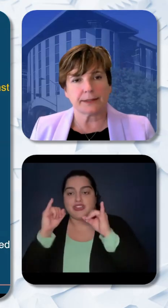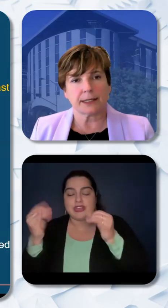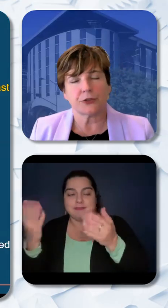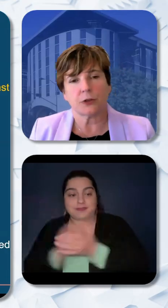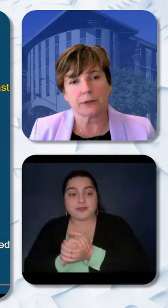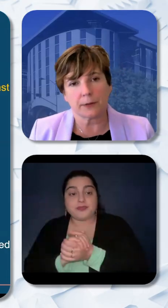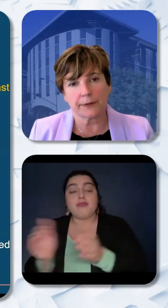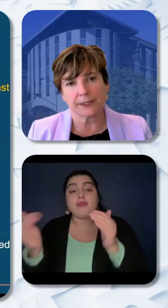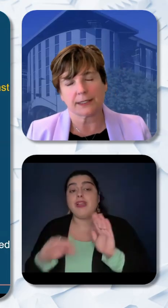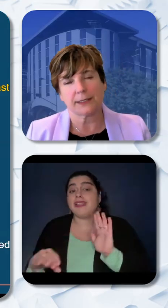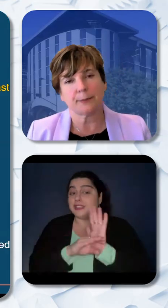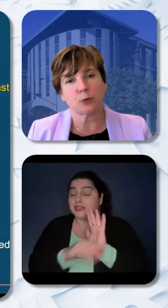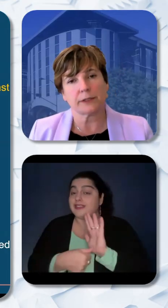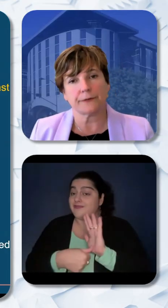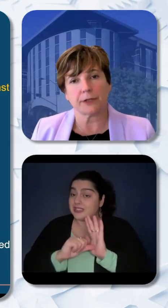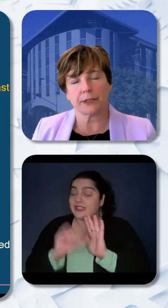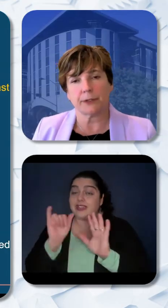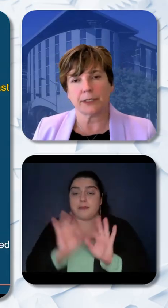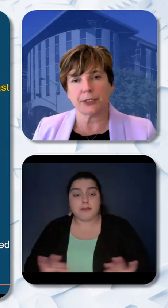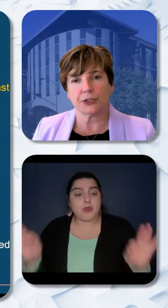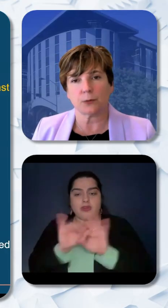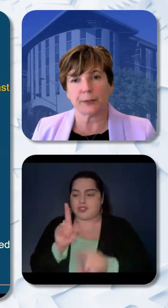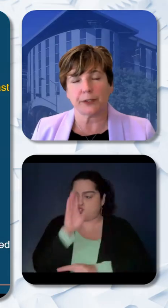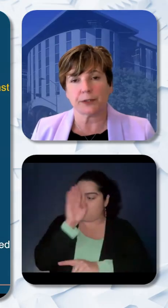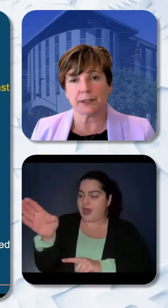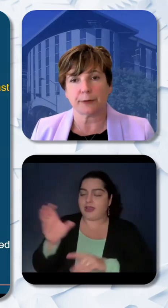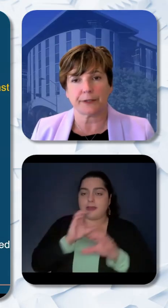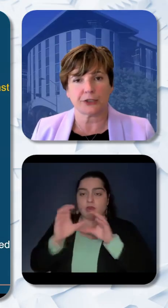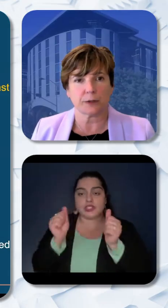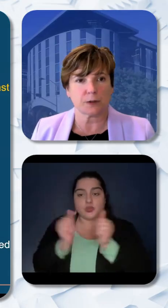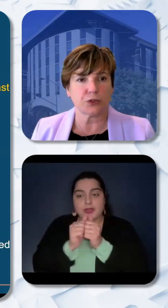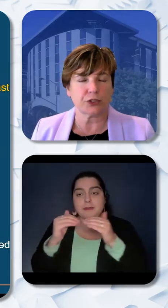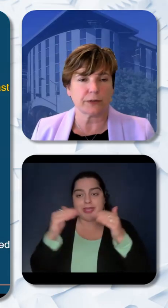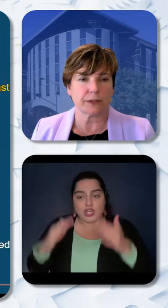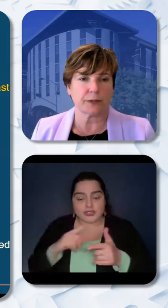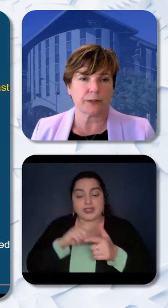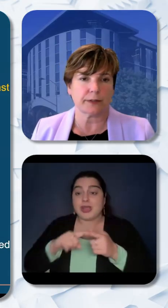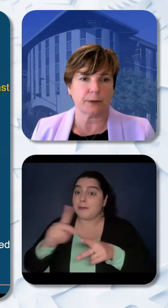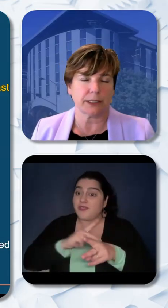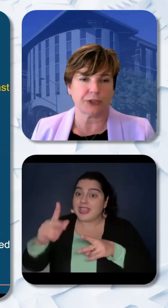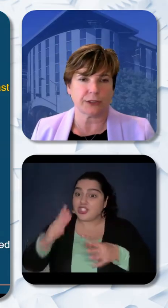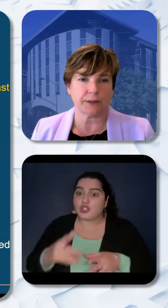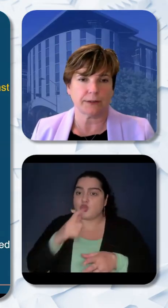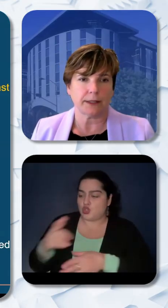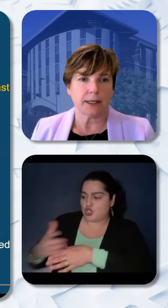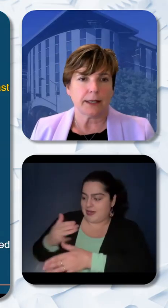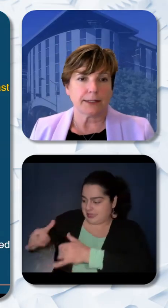The statute also emphasizes the importance of direct communication with peers and professionals who share the student's communication.